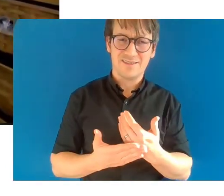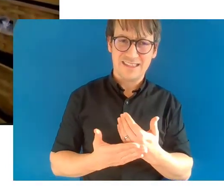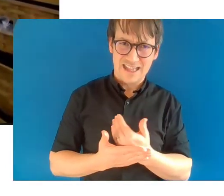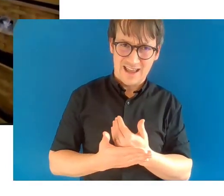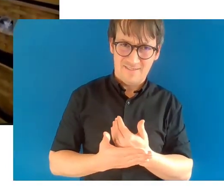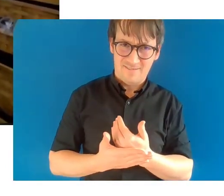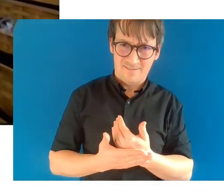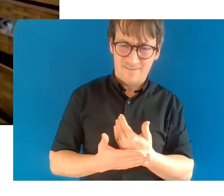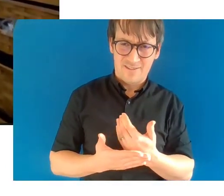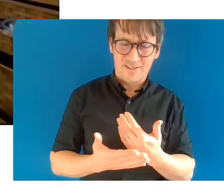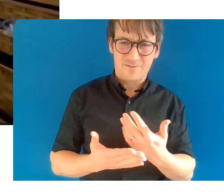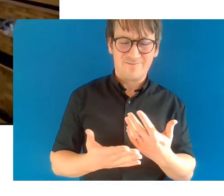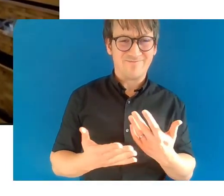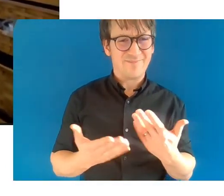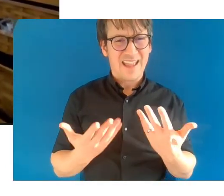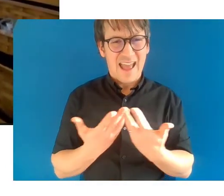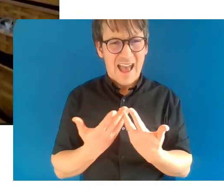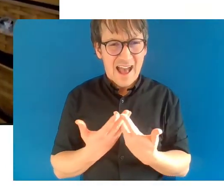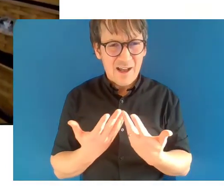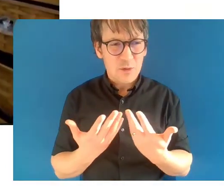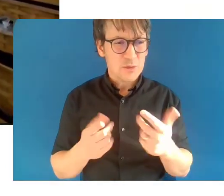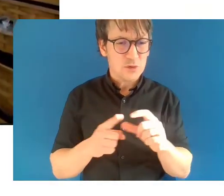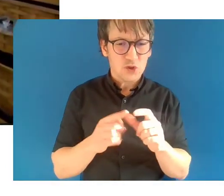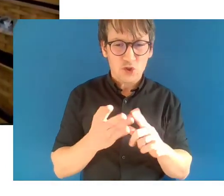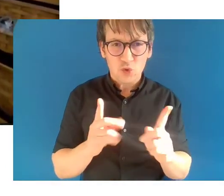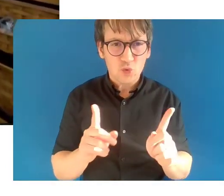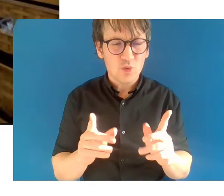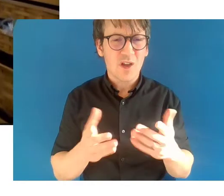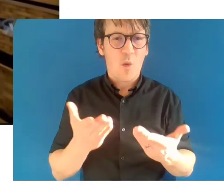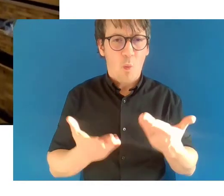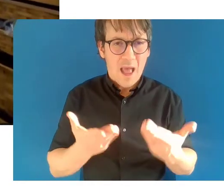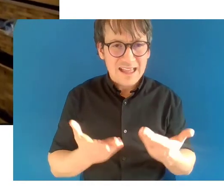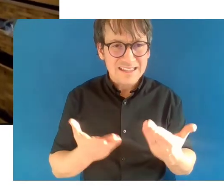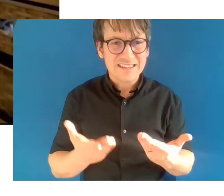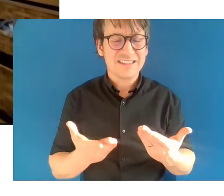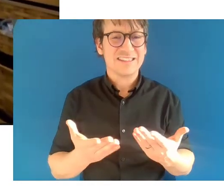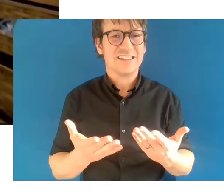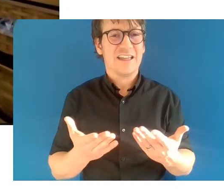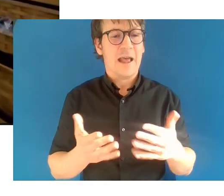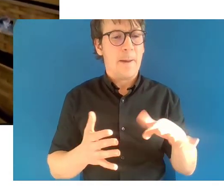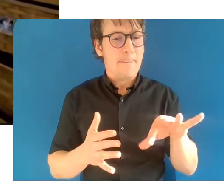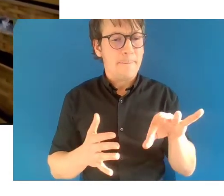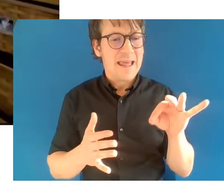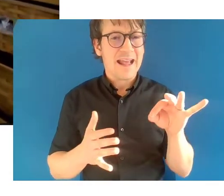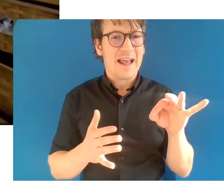safely, it needs to know how to do that, what to do with it, how heavy is it, how should